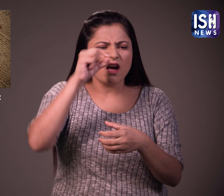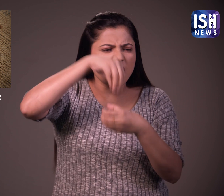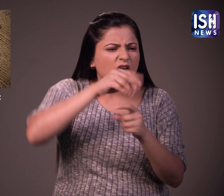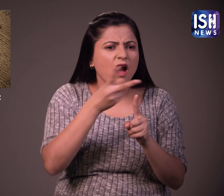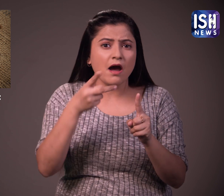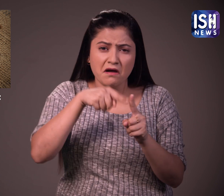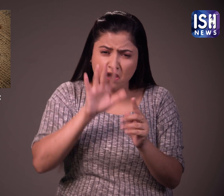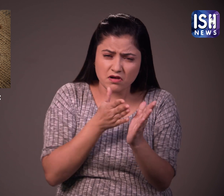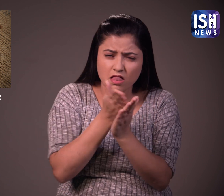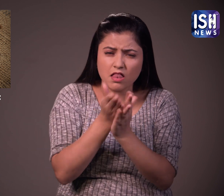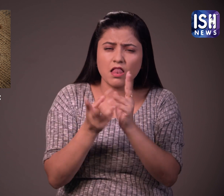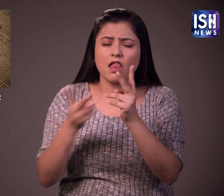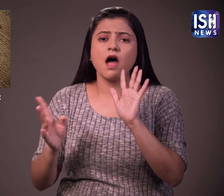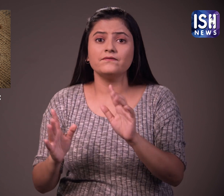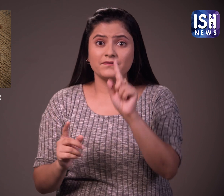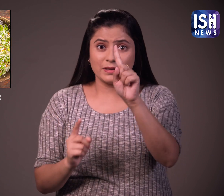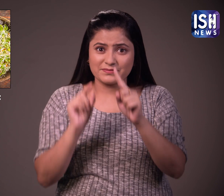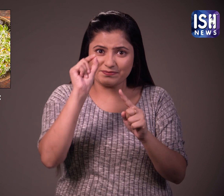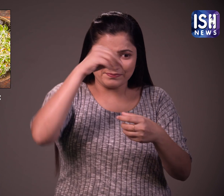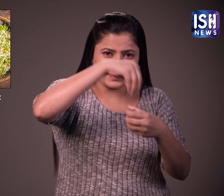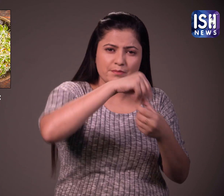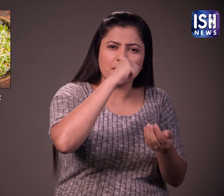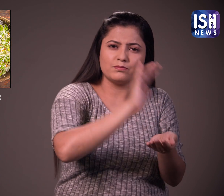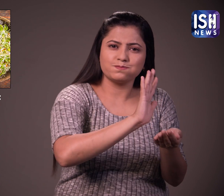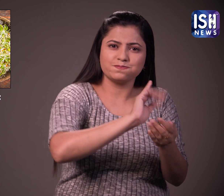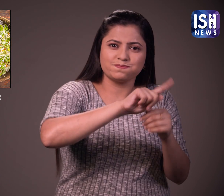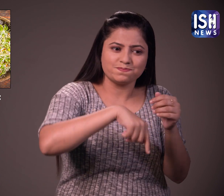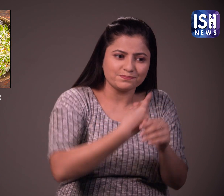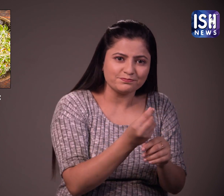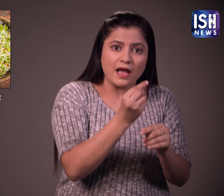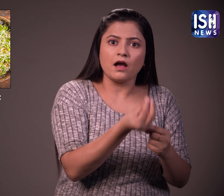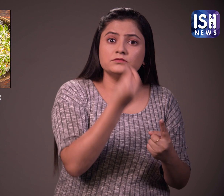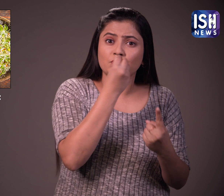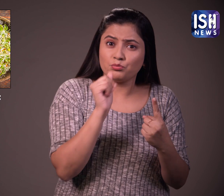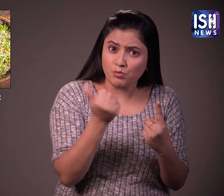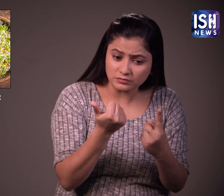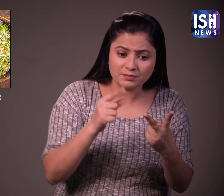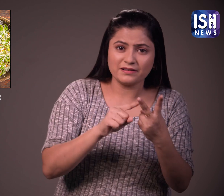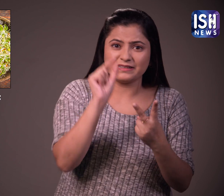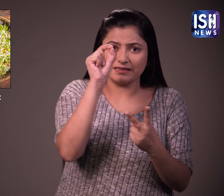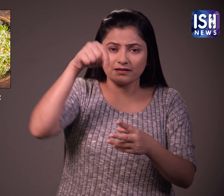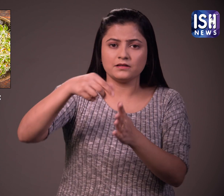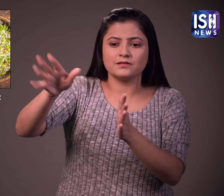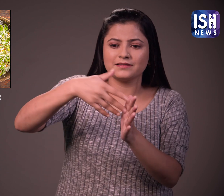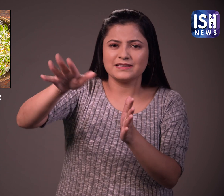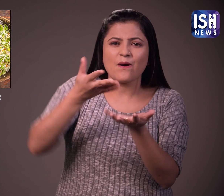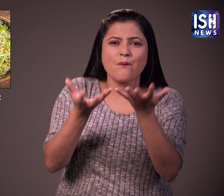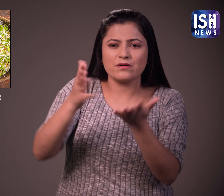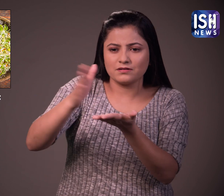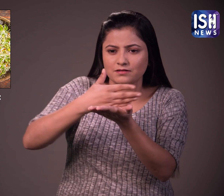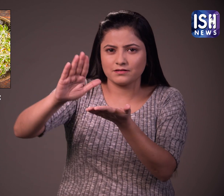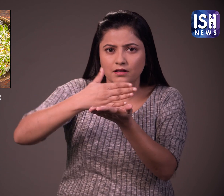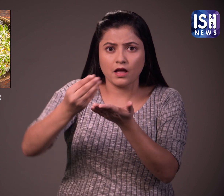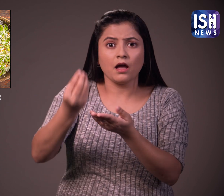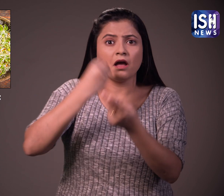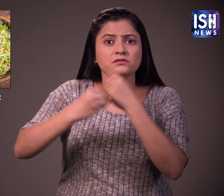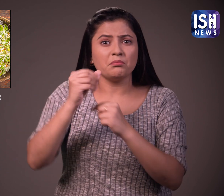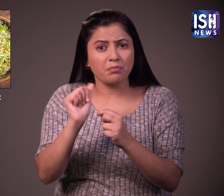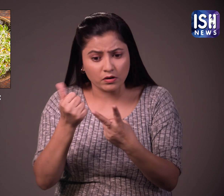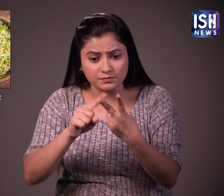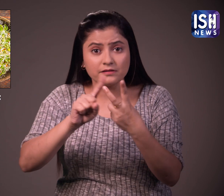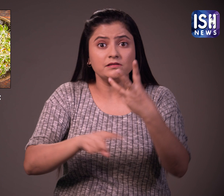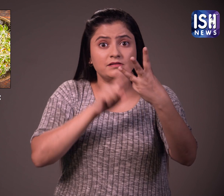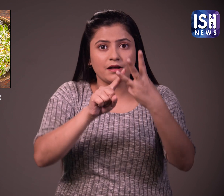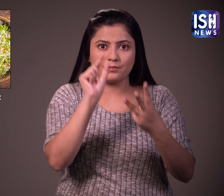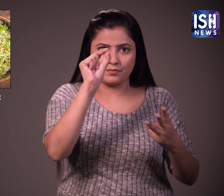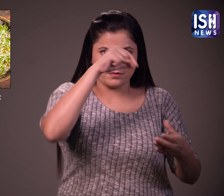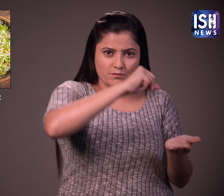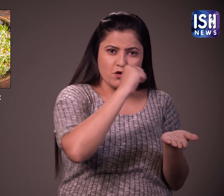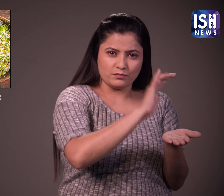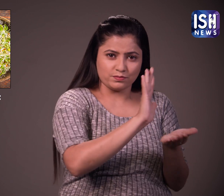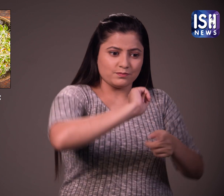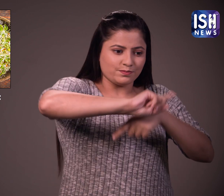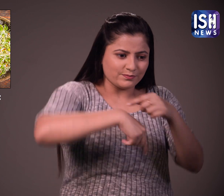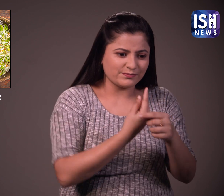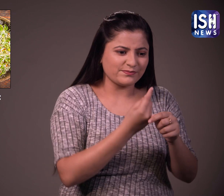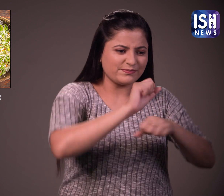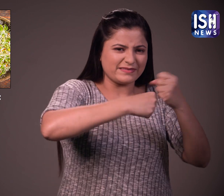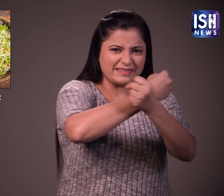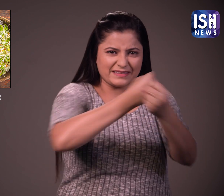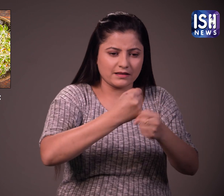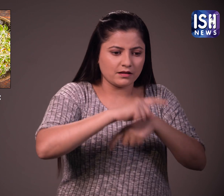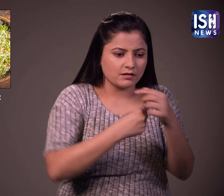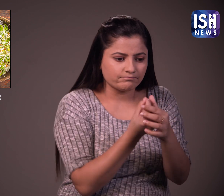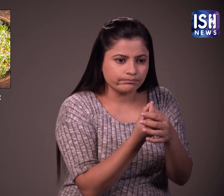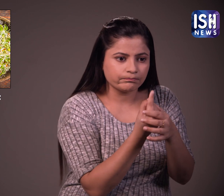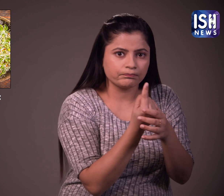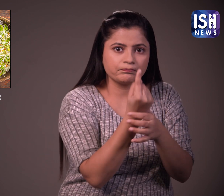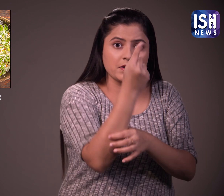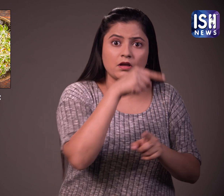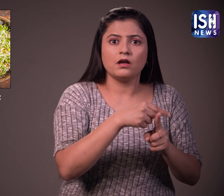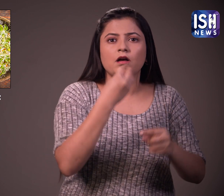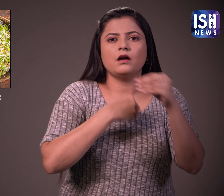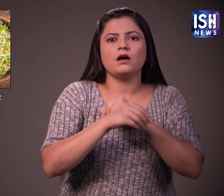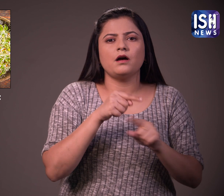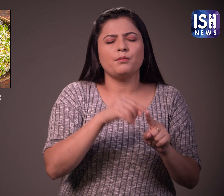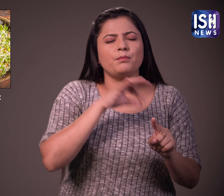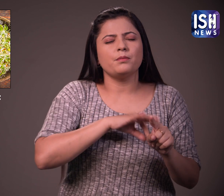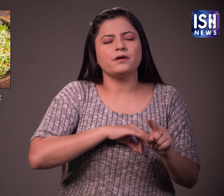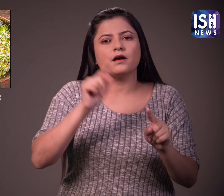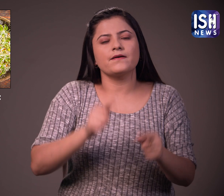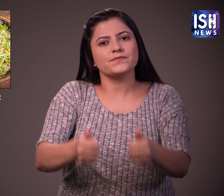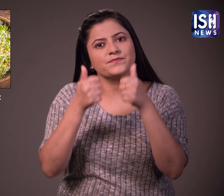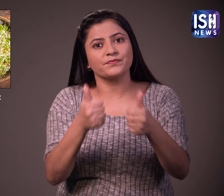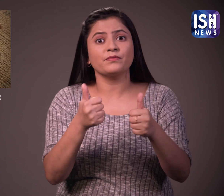To get the maximum benefit, sesame seeds can be eaten soaked, roasted, or sprouted.